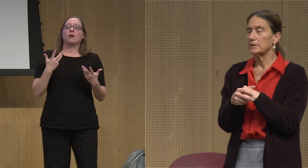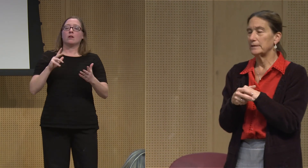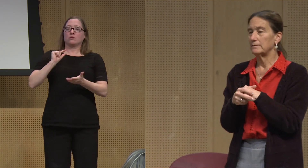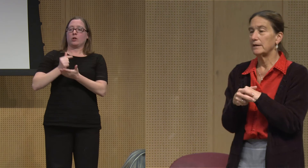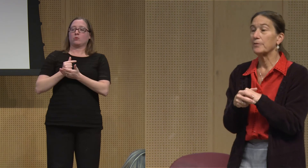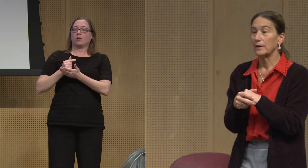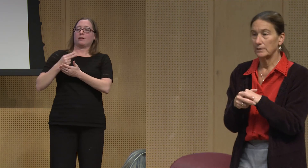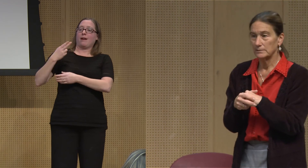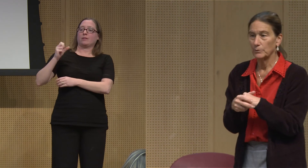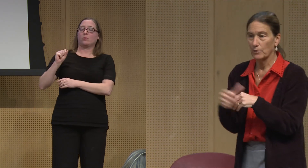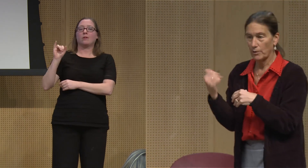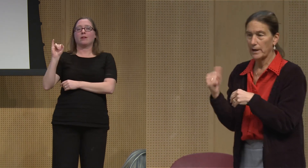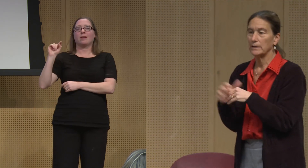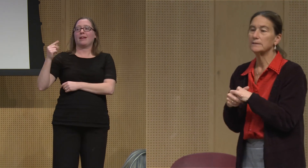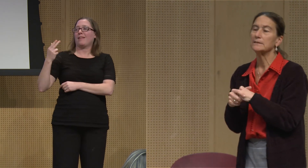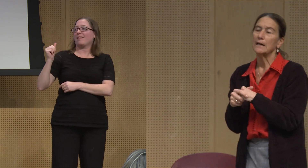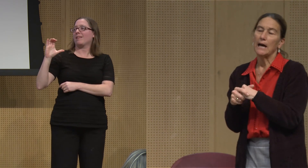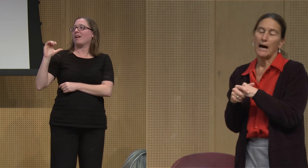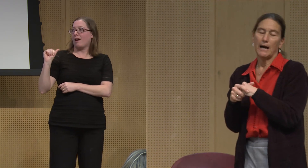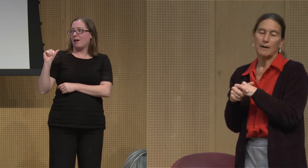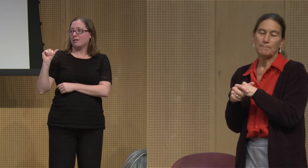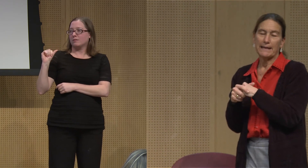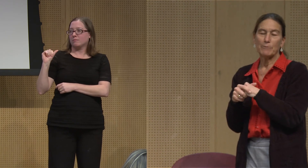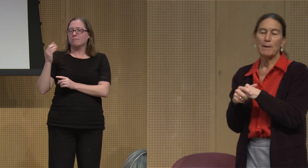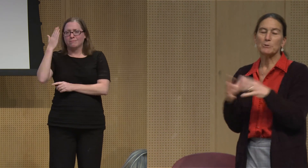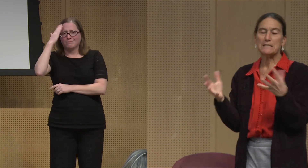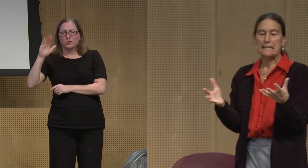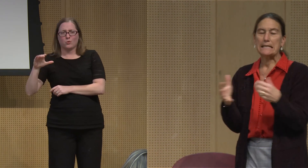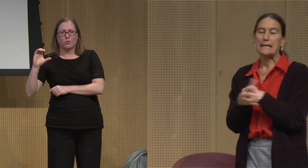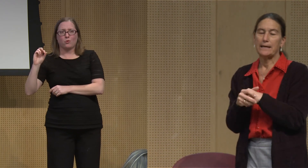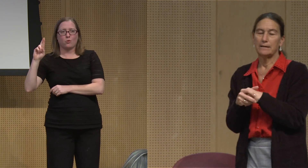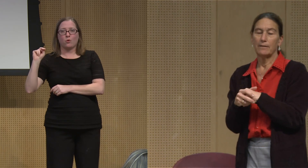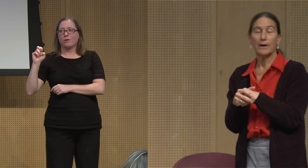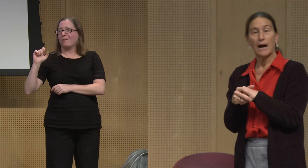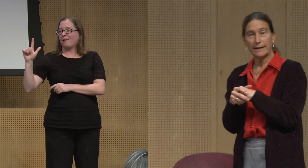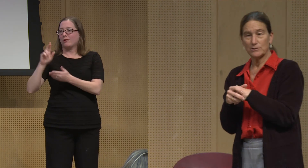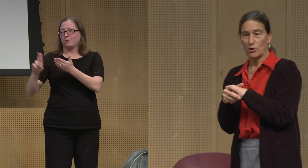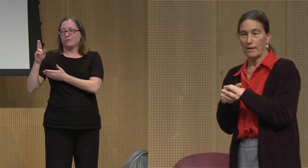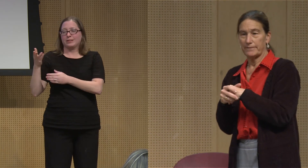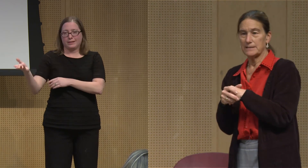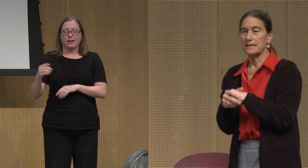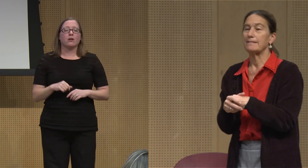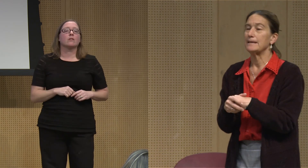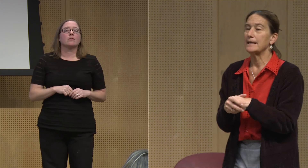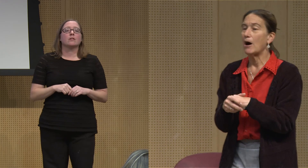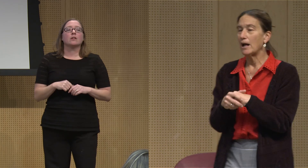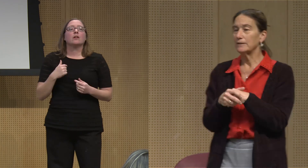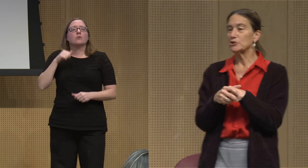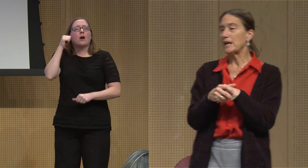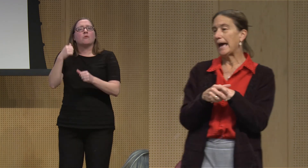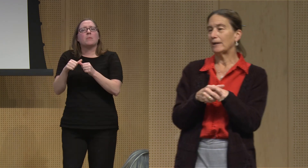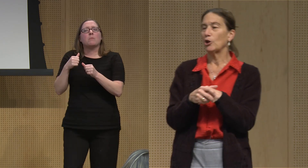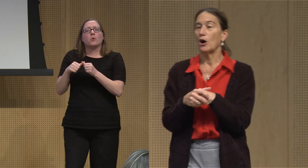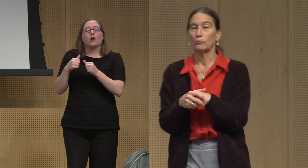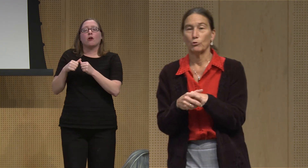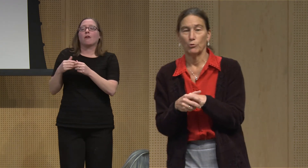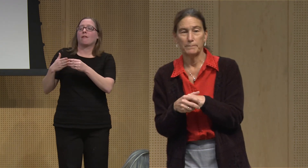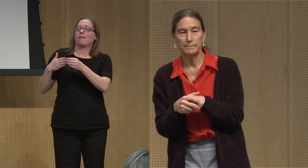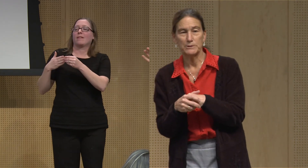IN ITHACA, WHERE CORNELL IS, UM, AND I REMEMBER SITTING IN THE GUIDANCE OFFICE IN THE COLLEGE CATALOGUE ROOM.